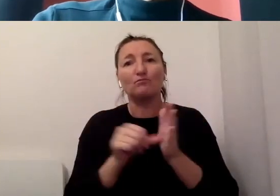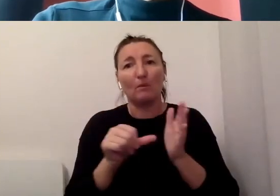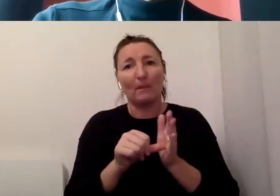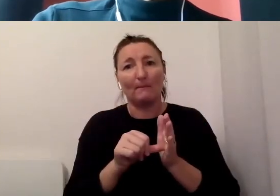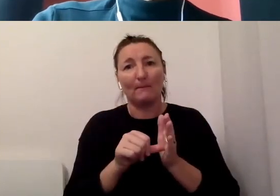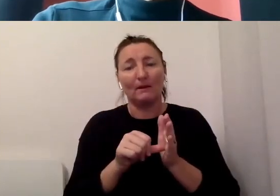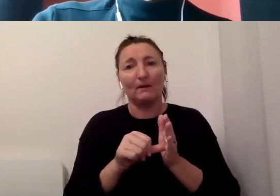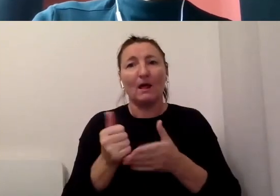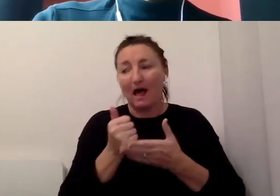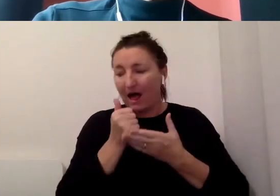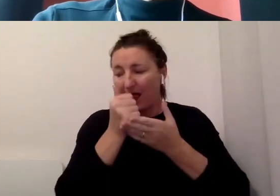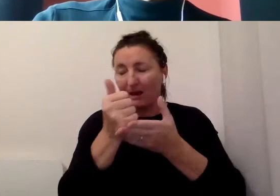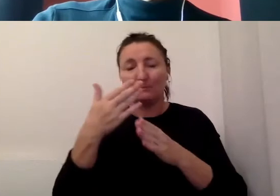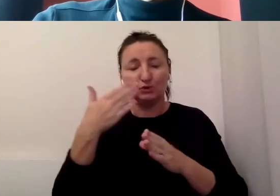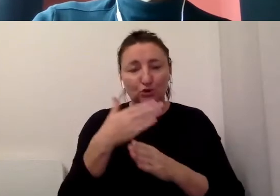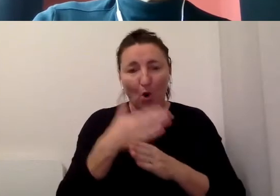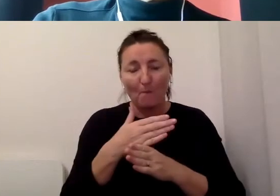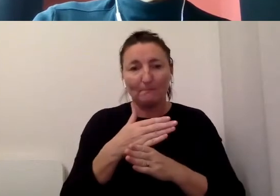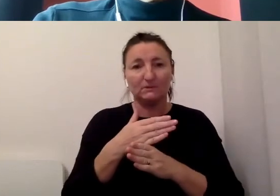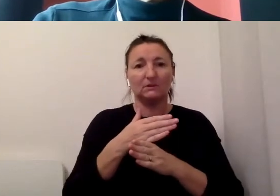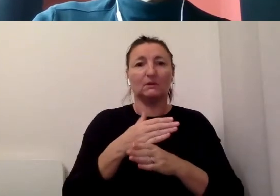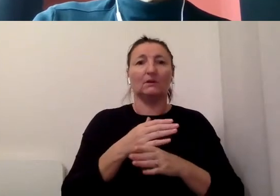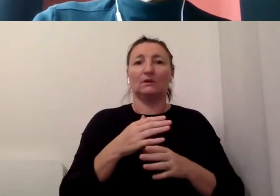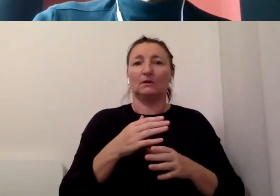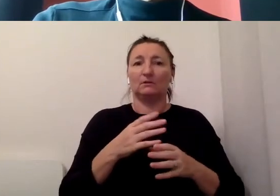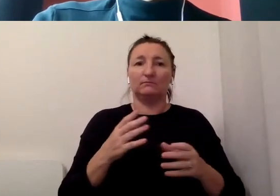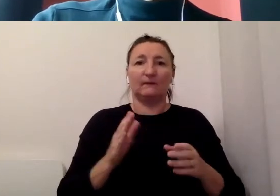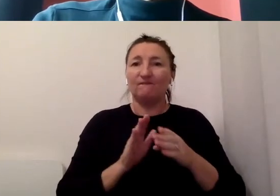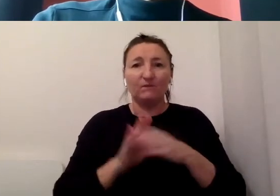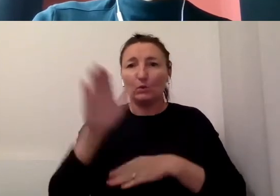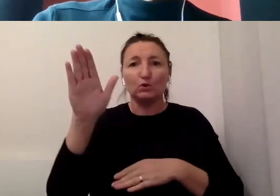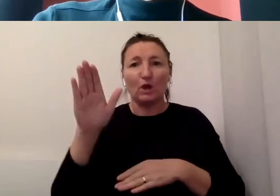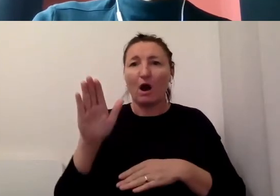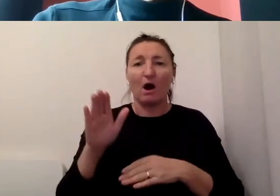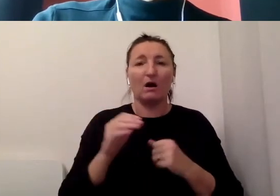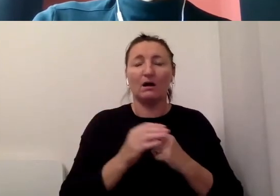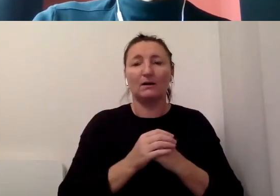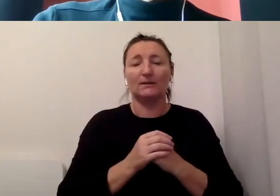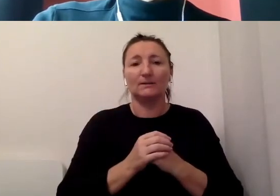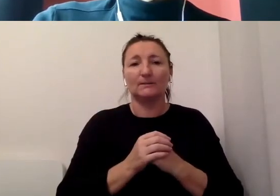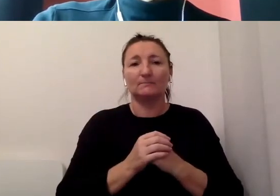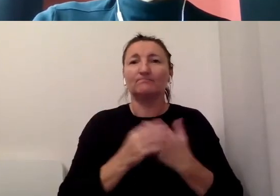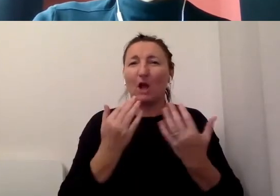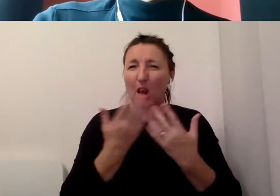and lots of Disabled people struggle to get jobs because of prejudice and schools at the moment